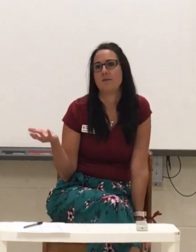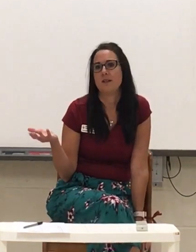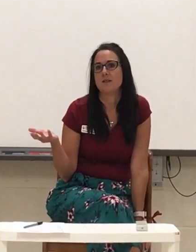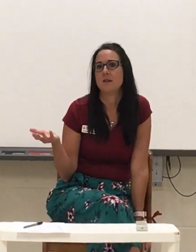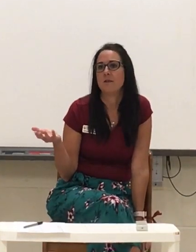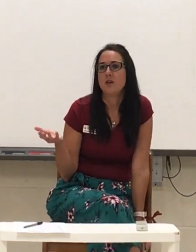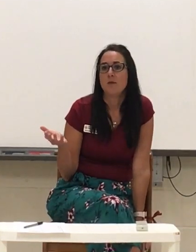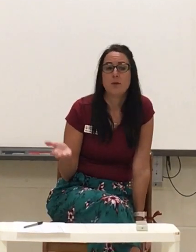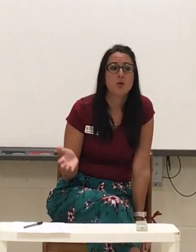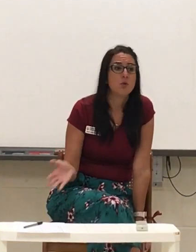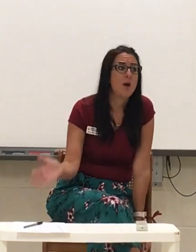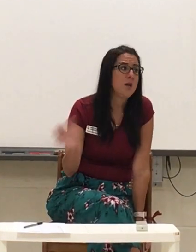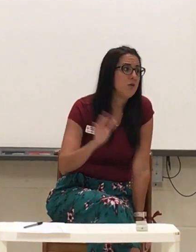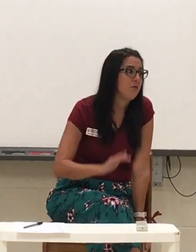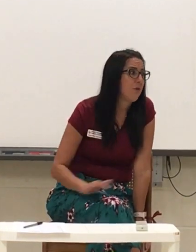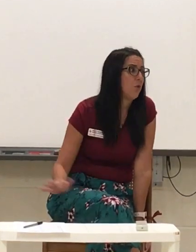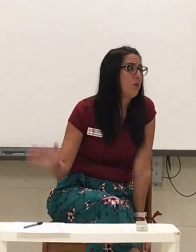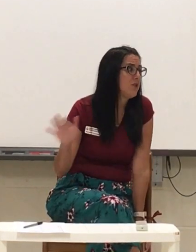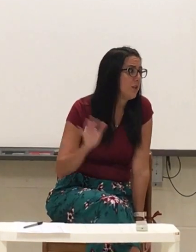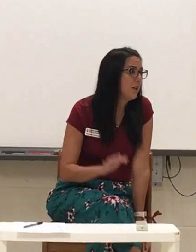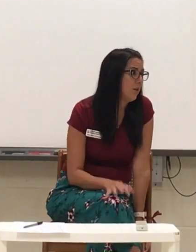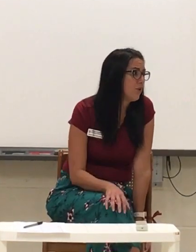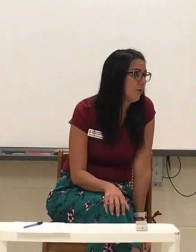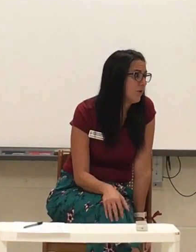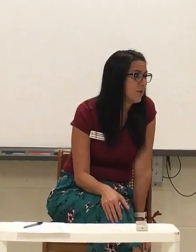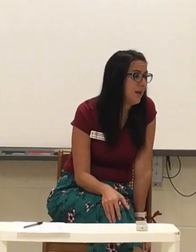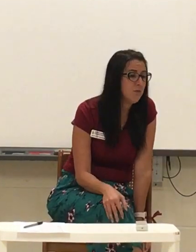some bad stuff but the way you originally learned your first language